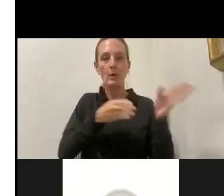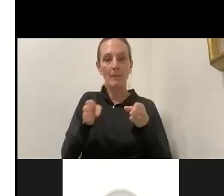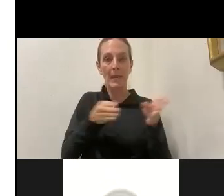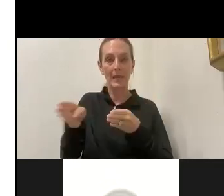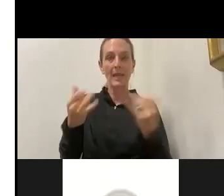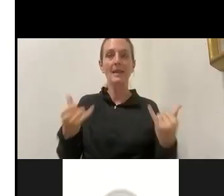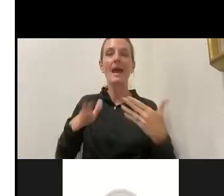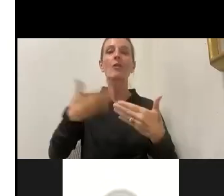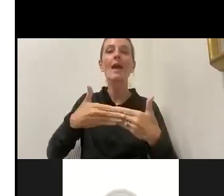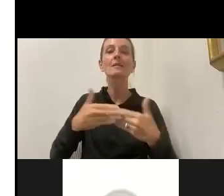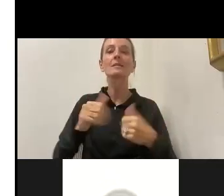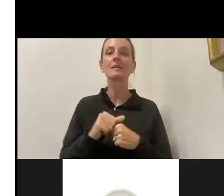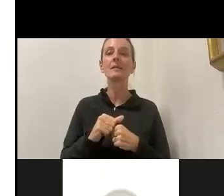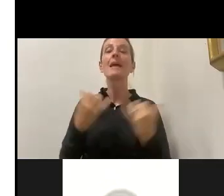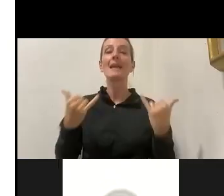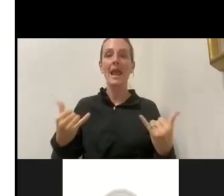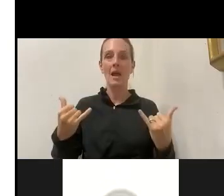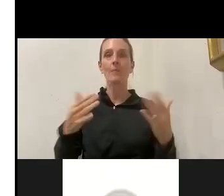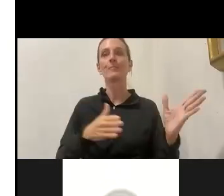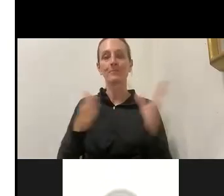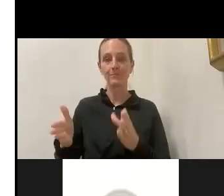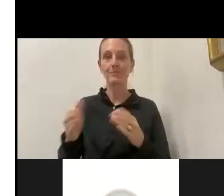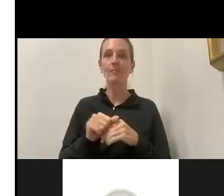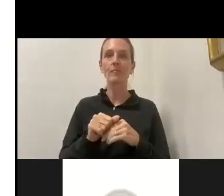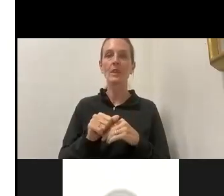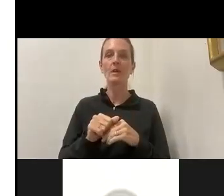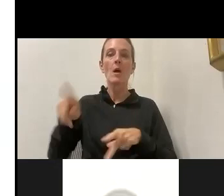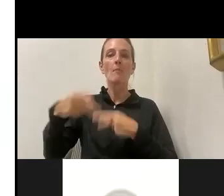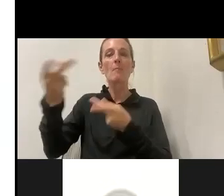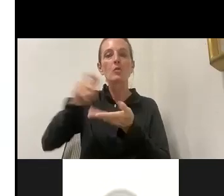Now, we are moving on to proposal writing tips and tricks. This is a little more fun,